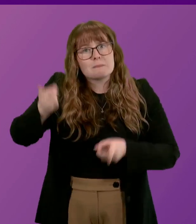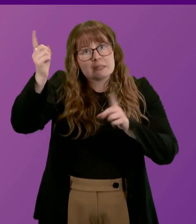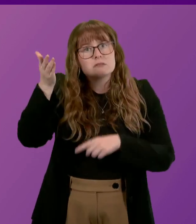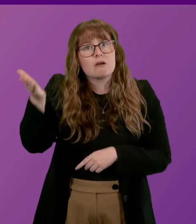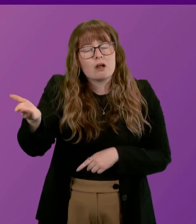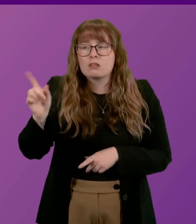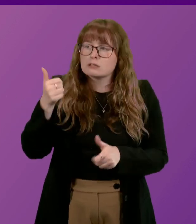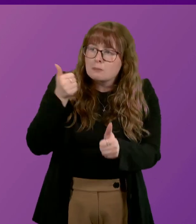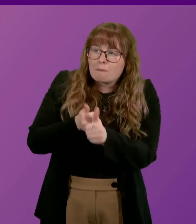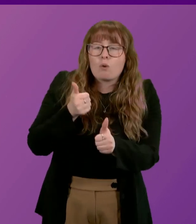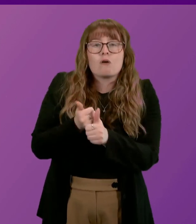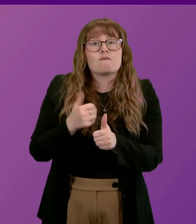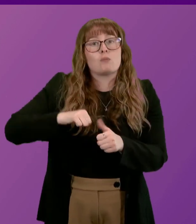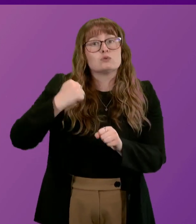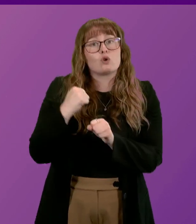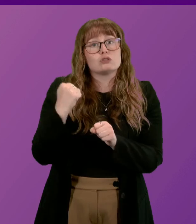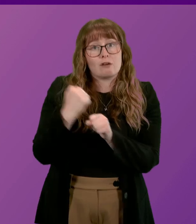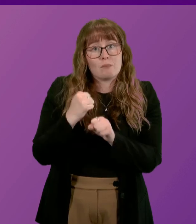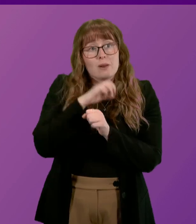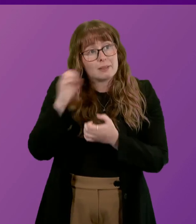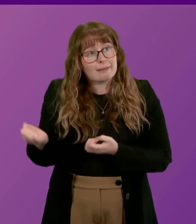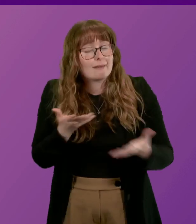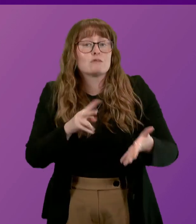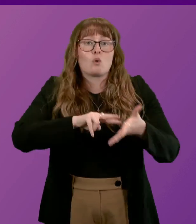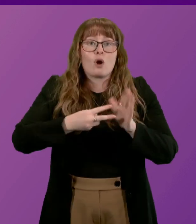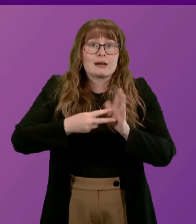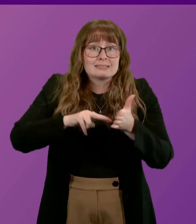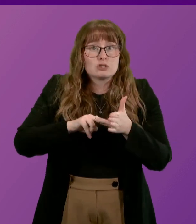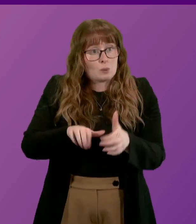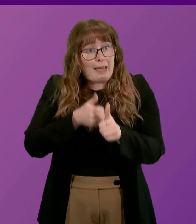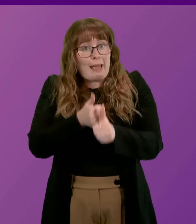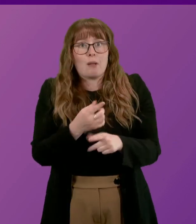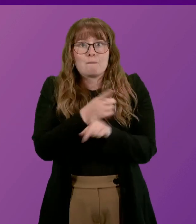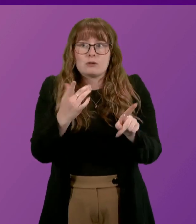What support will the Scottish Government provide to organisations that help domestic